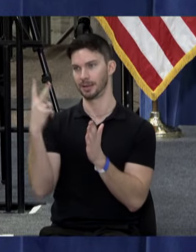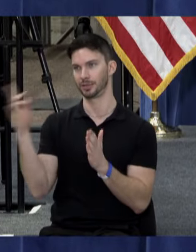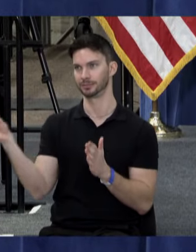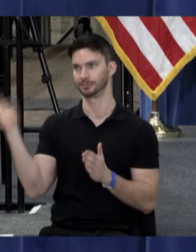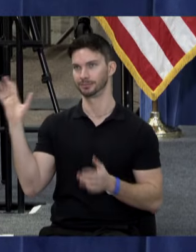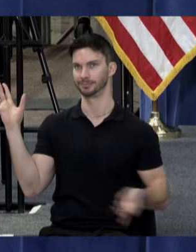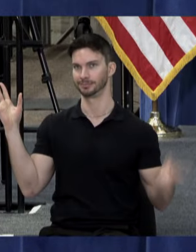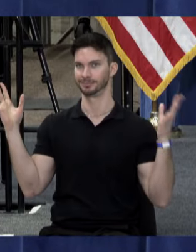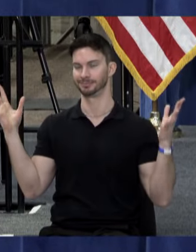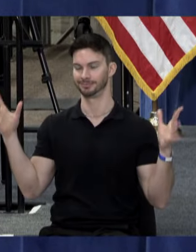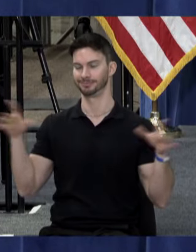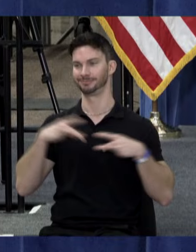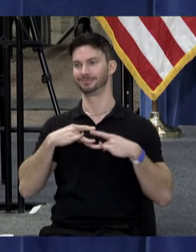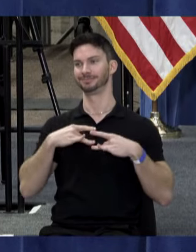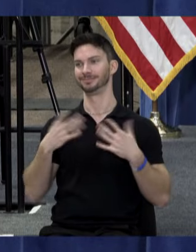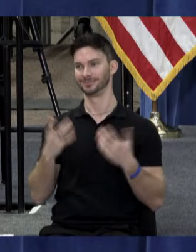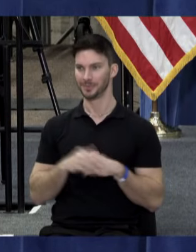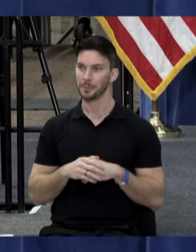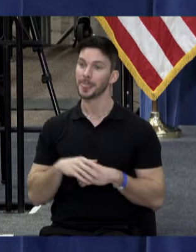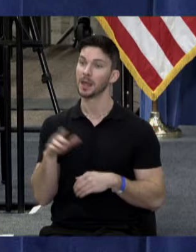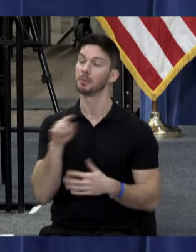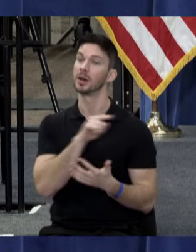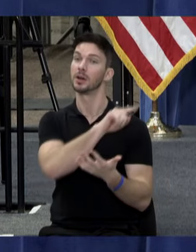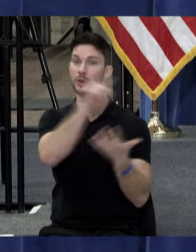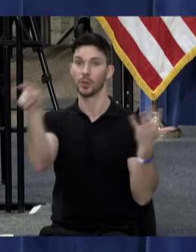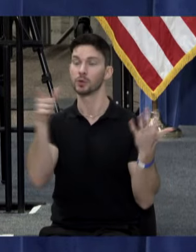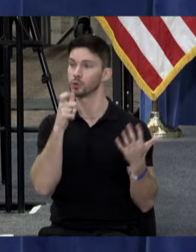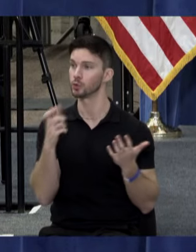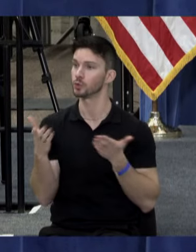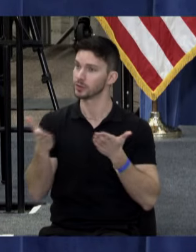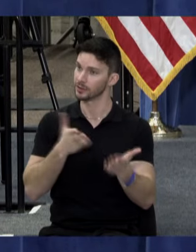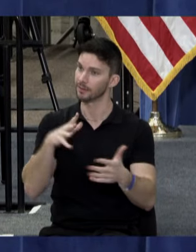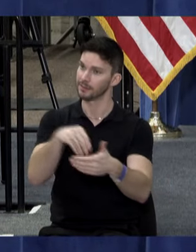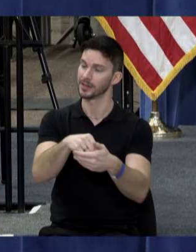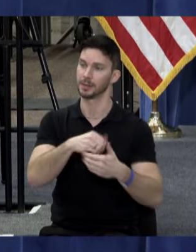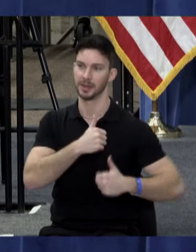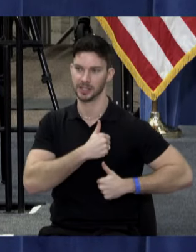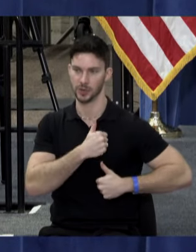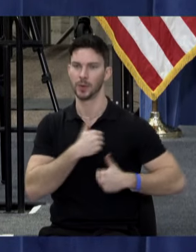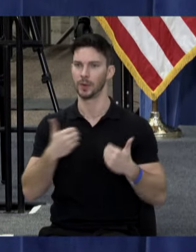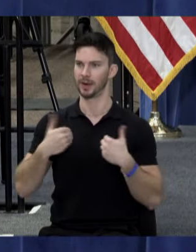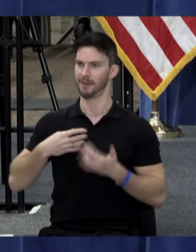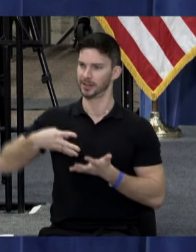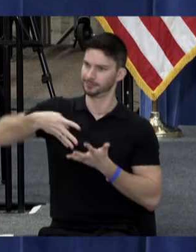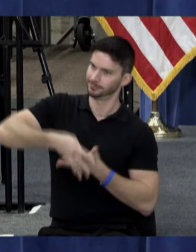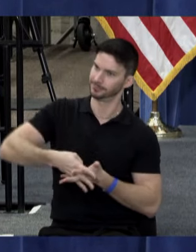Anyway, those who served in the military know that we have an ingrained sense of a mission.